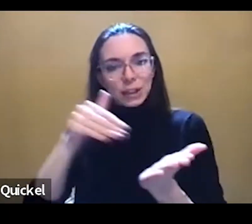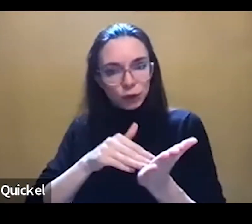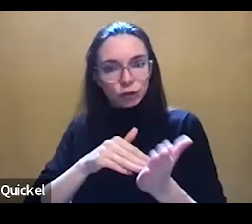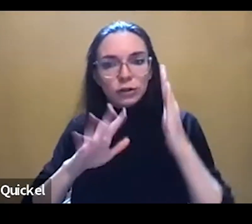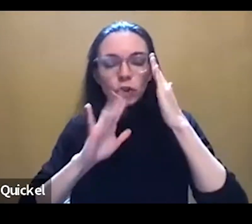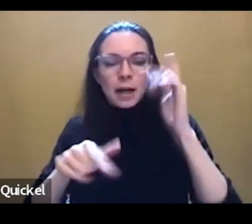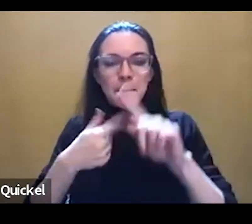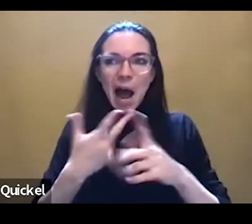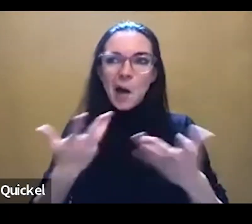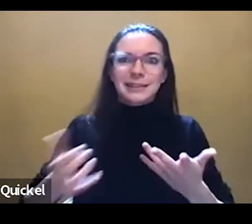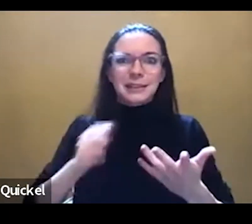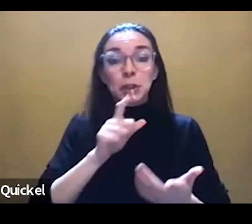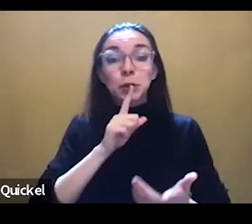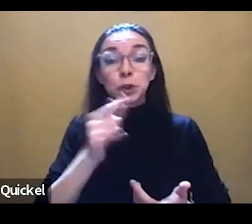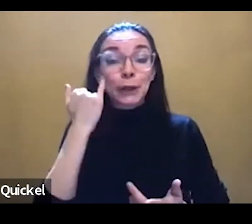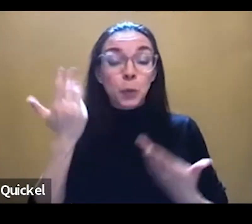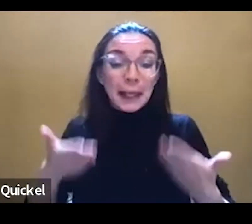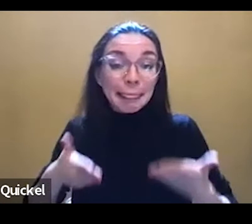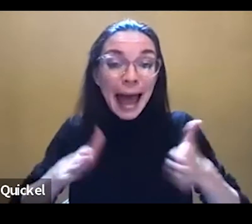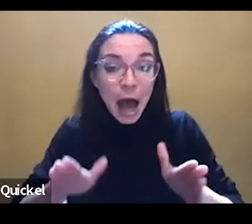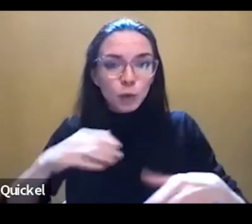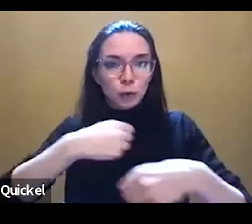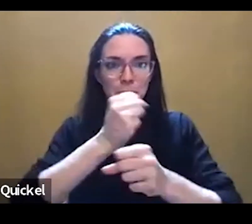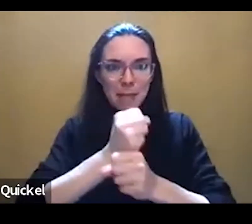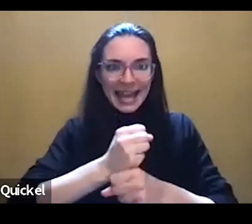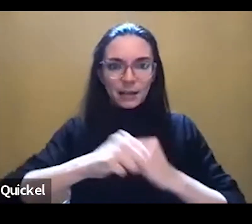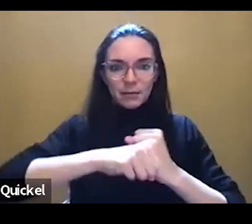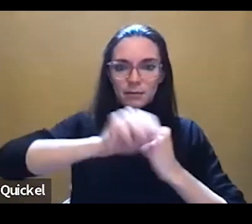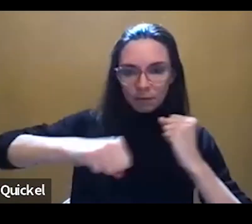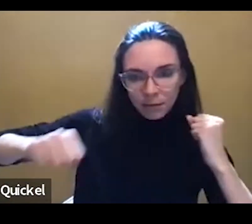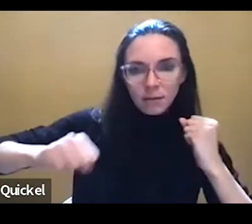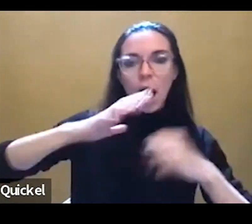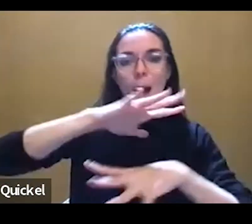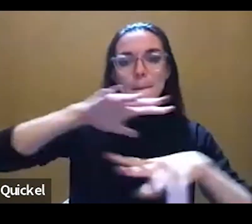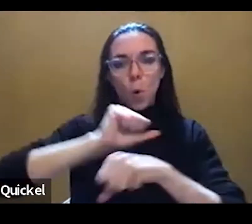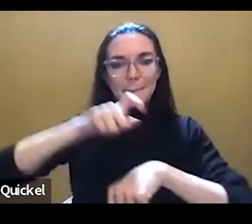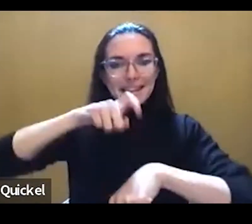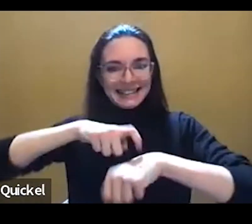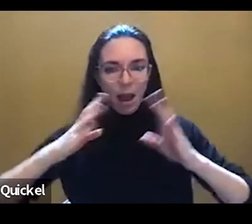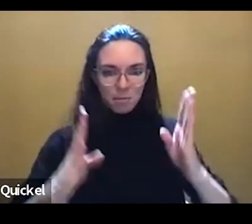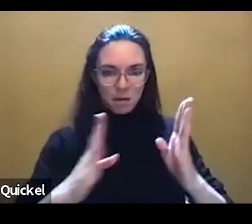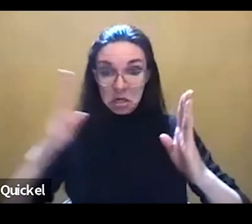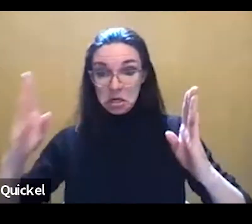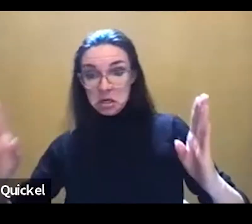they weren't we even sure if they were allowed to make a longer appointment slot because the schedule is so